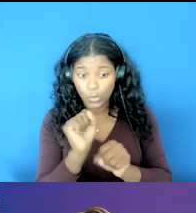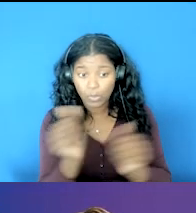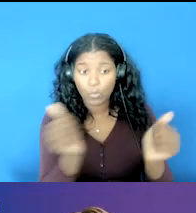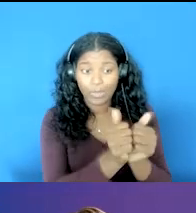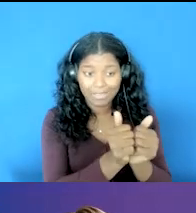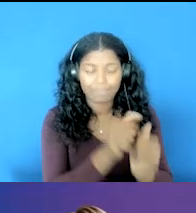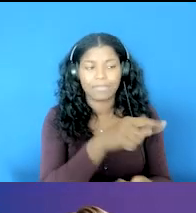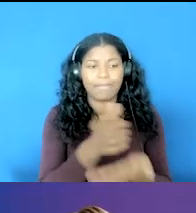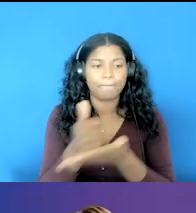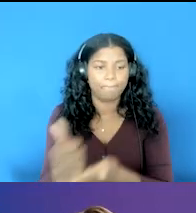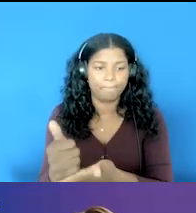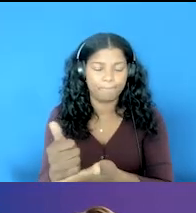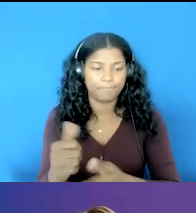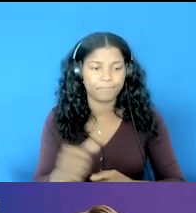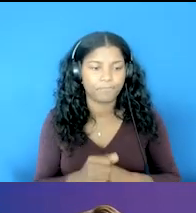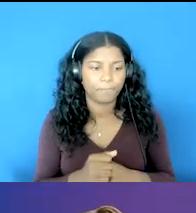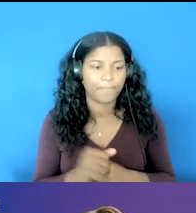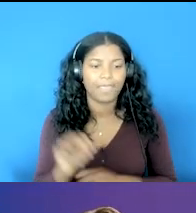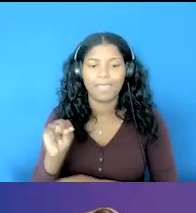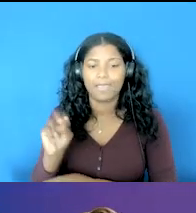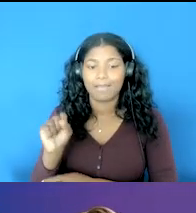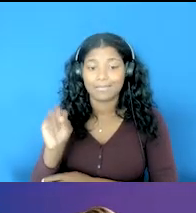NSF is particularly interested in broadening participation